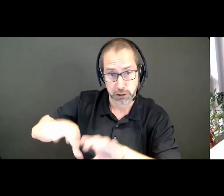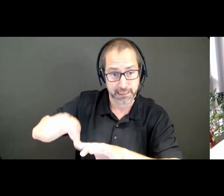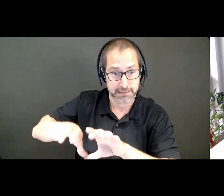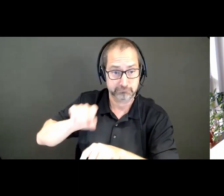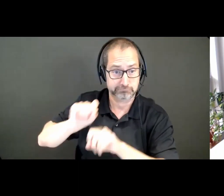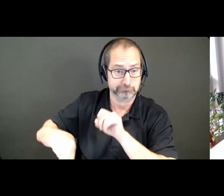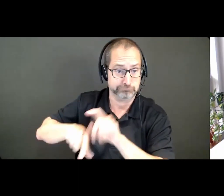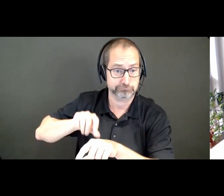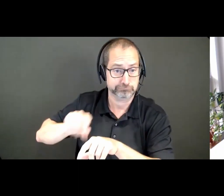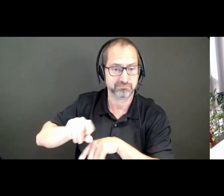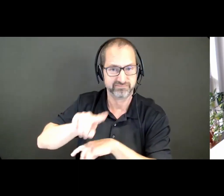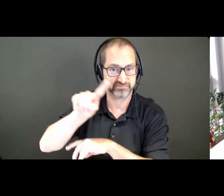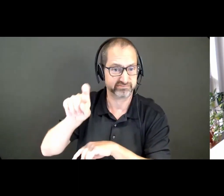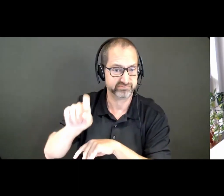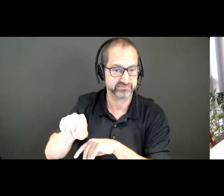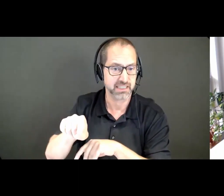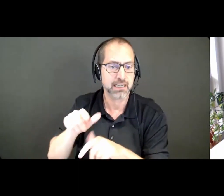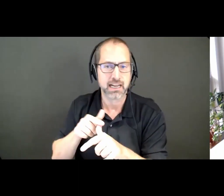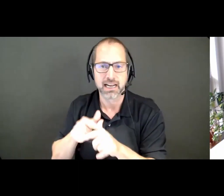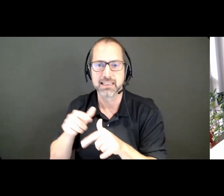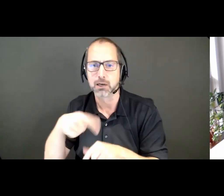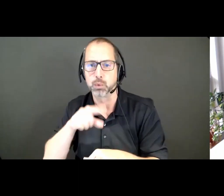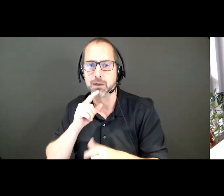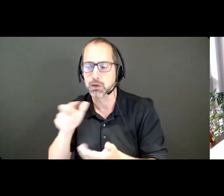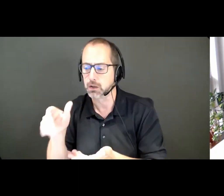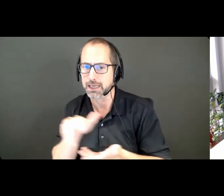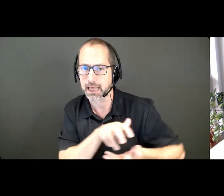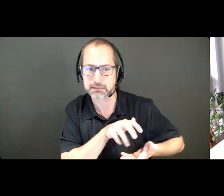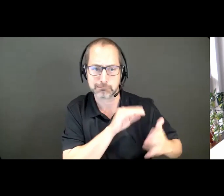which we’ll do our best to collect and read to speakers if there is time for a Q and A.